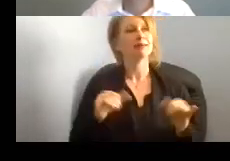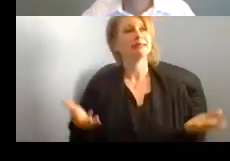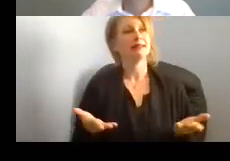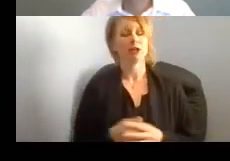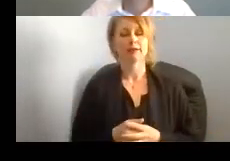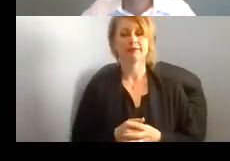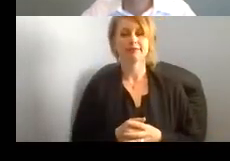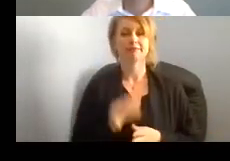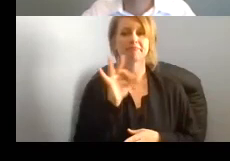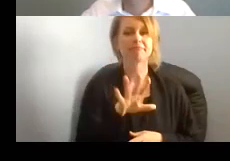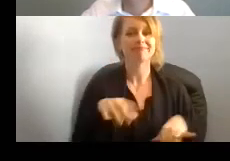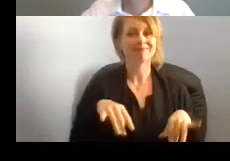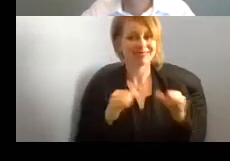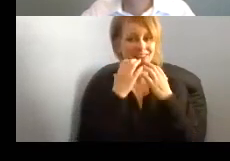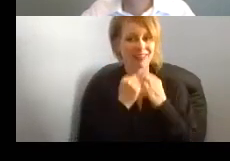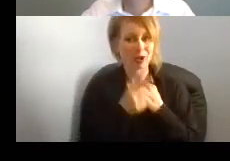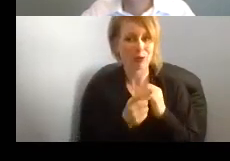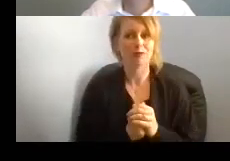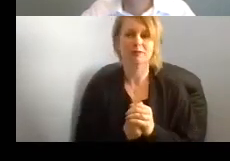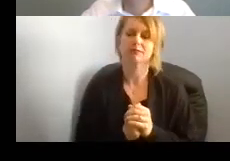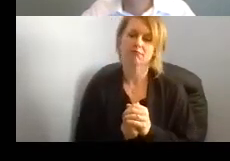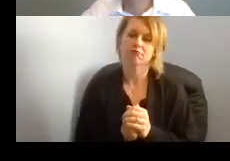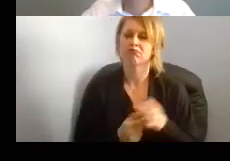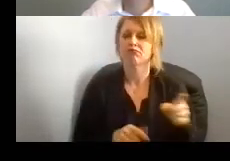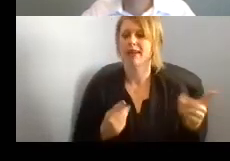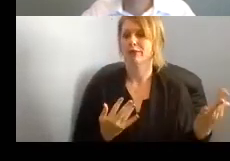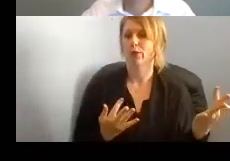And then you have to wait until they’re ready to accept that invitation.